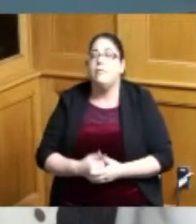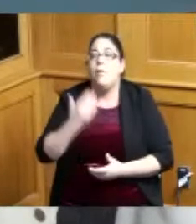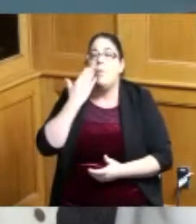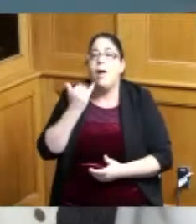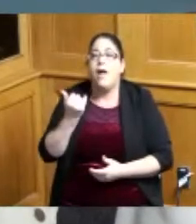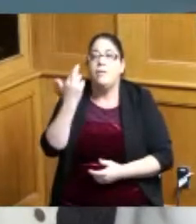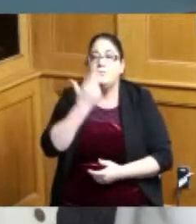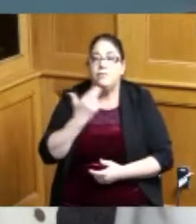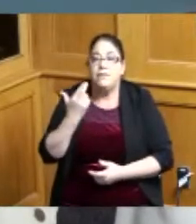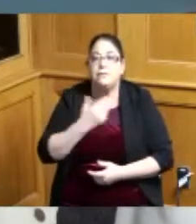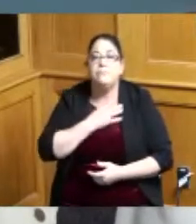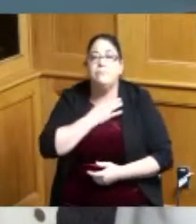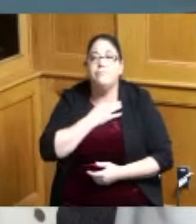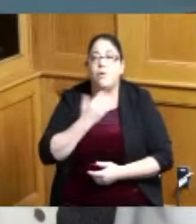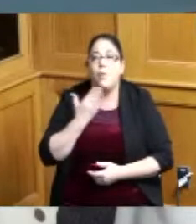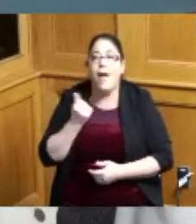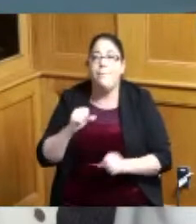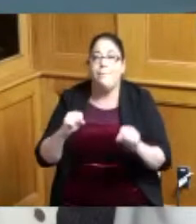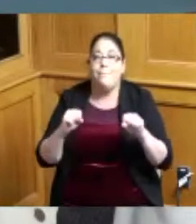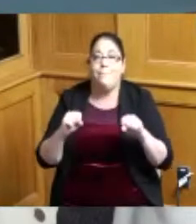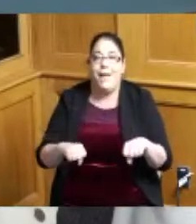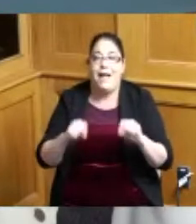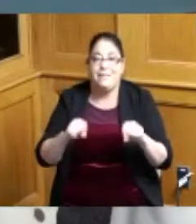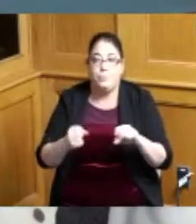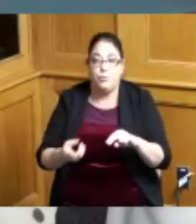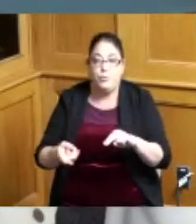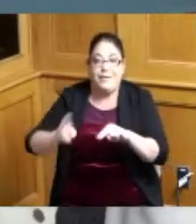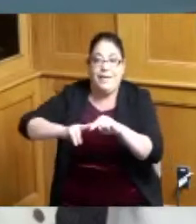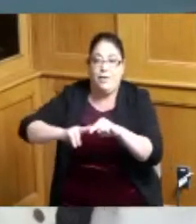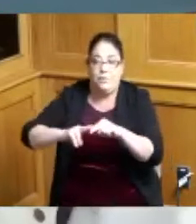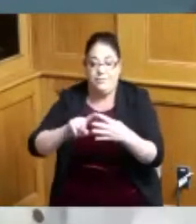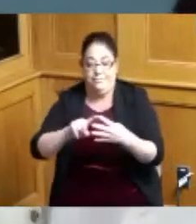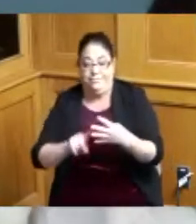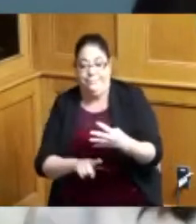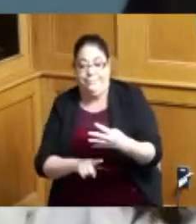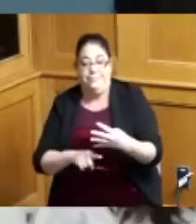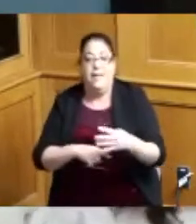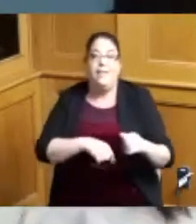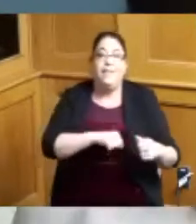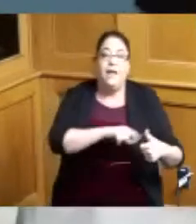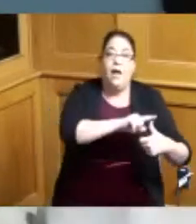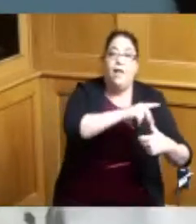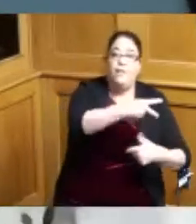there's there's a possibility of an increase the other ones are just renewals but we're talking now